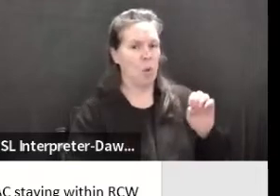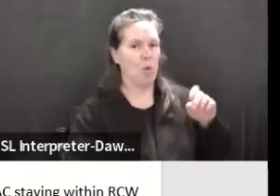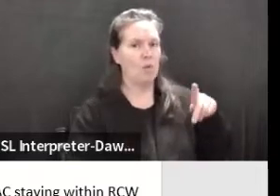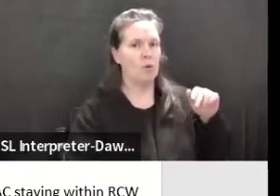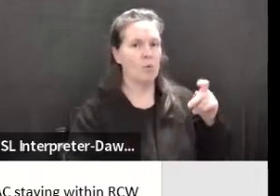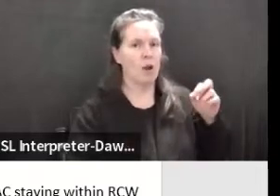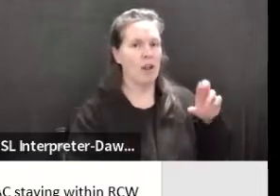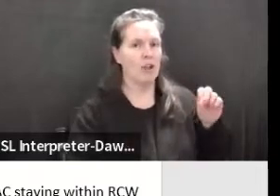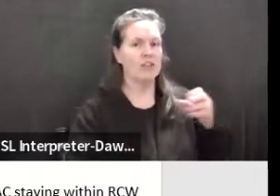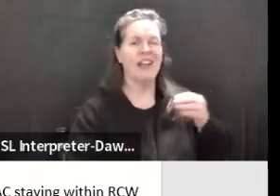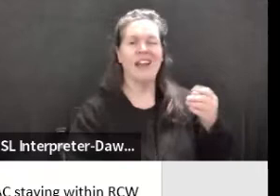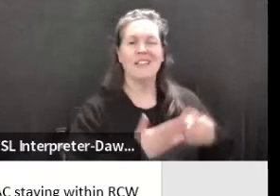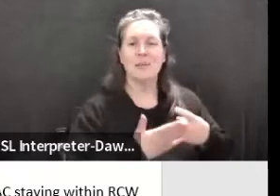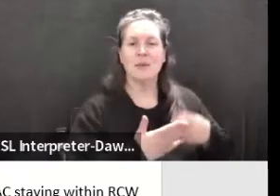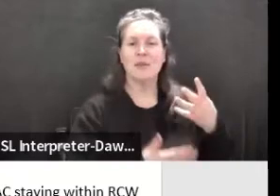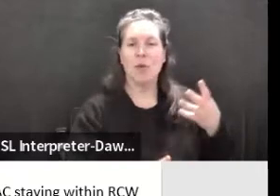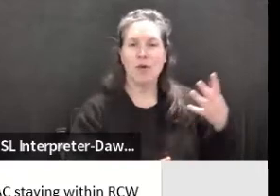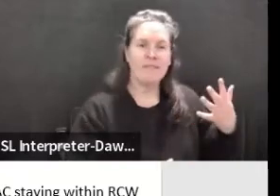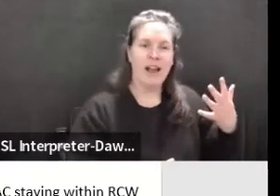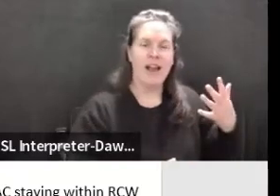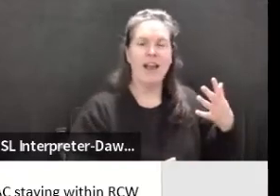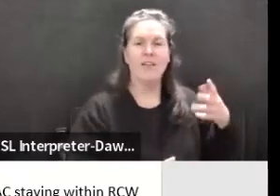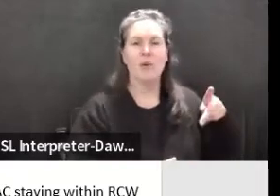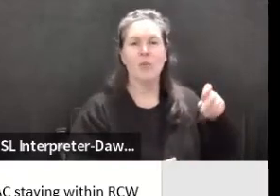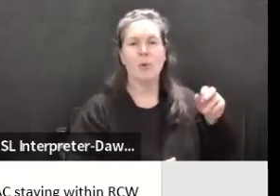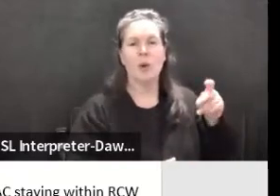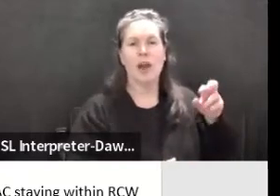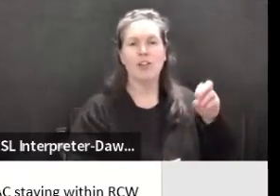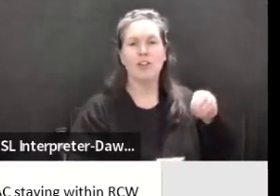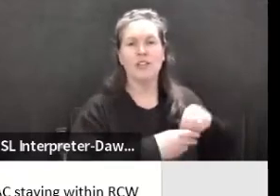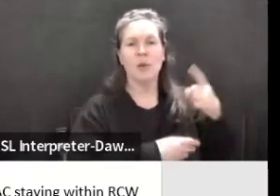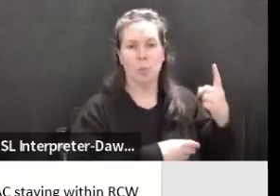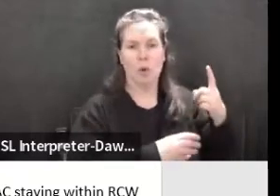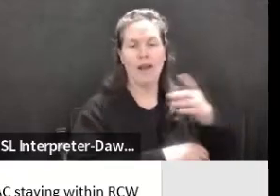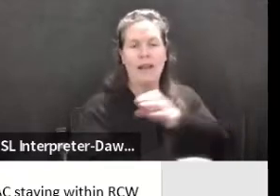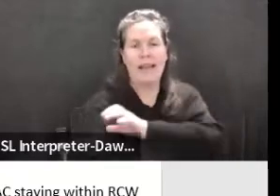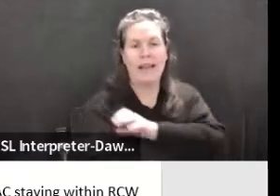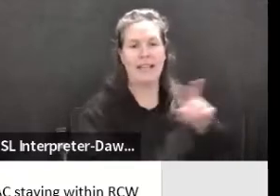there's four or five providers in a clinic. And the examples given by the UDub are great for the UDub